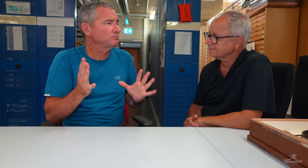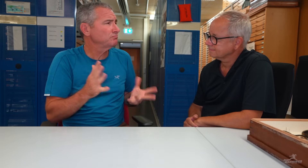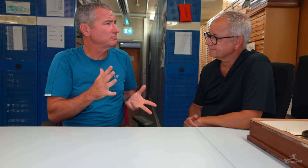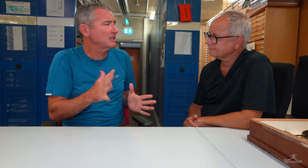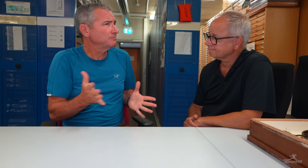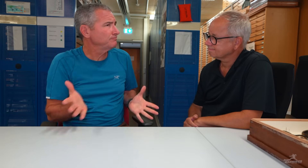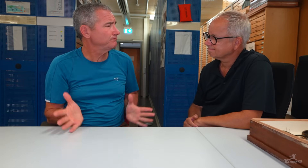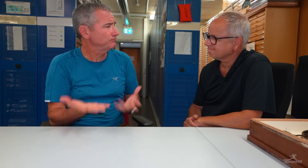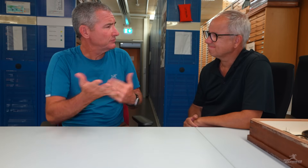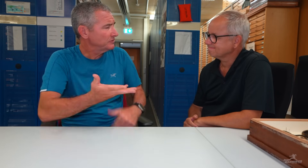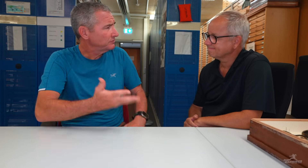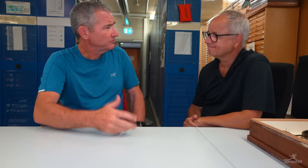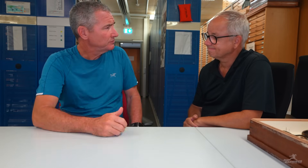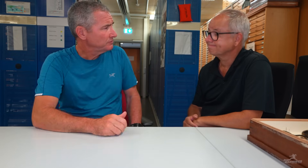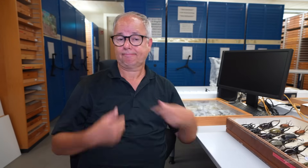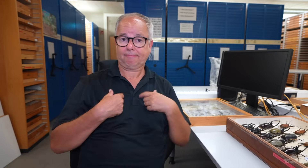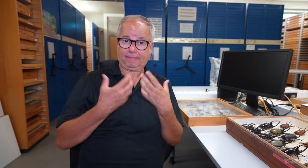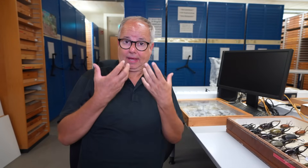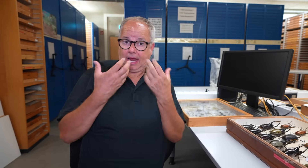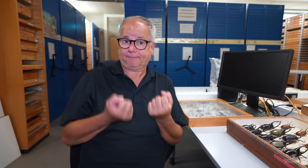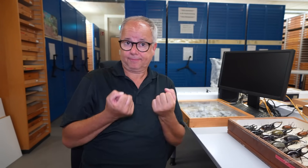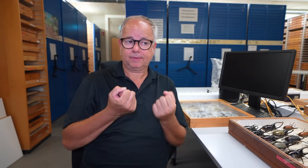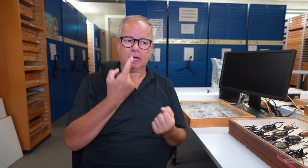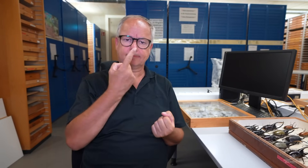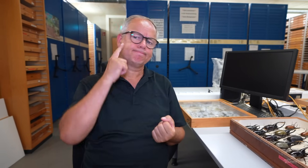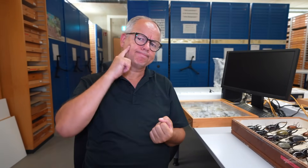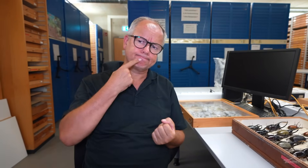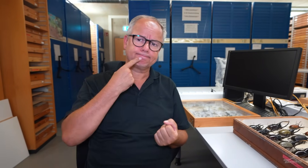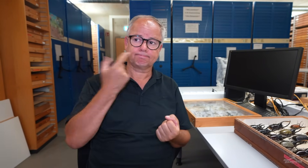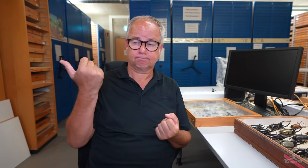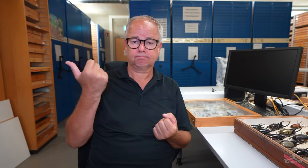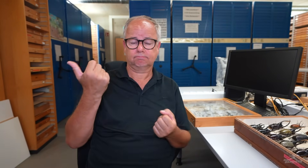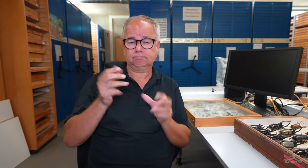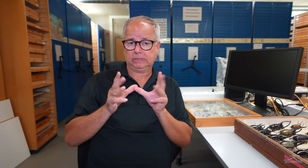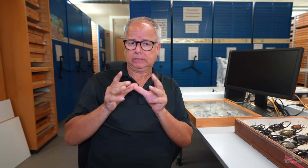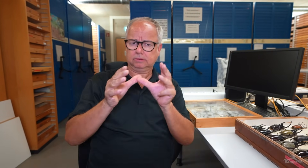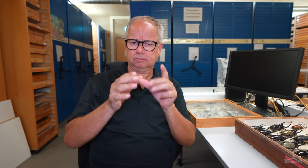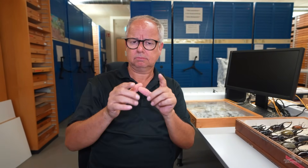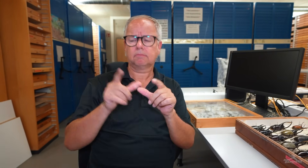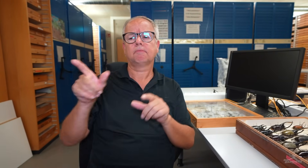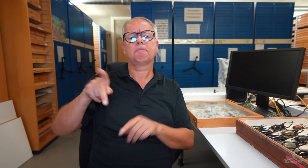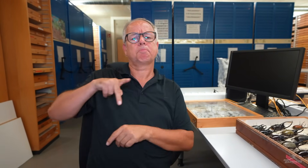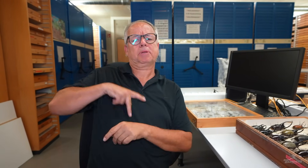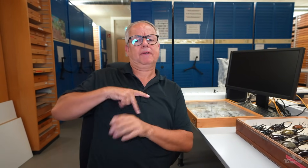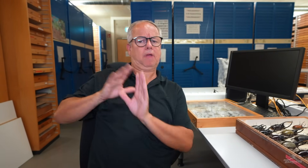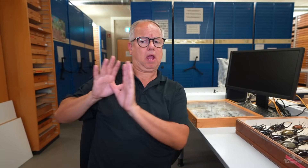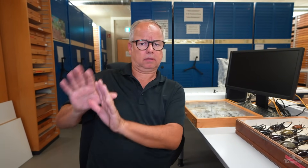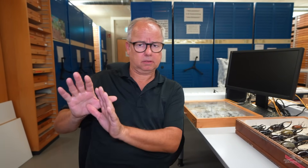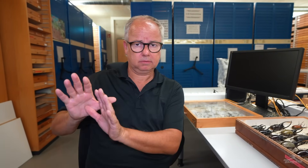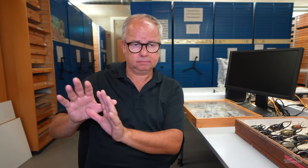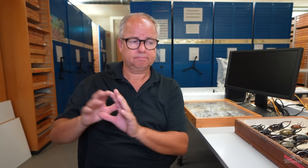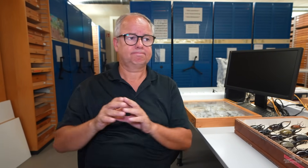How can we fix that? There's another Deaf scientist here but he's more of a hobbyist.